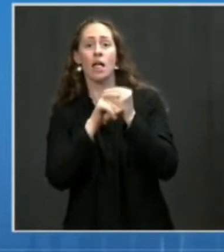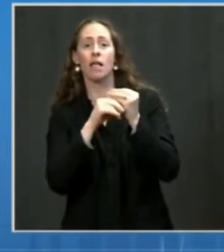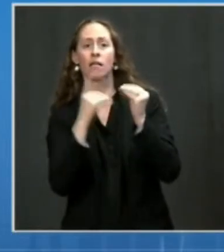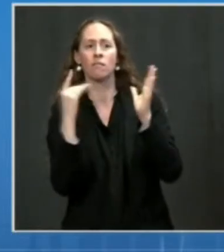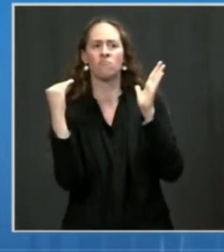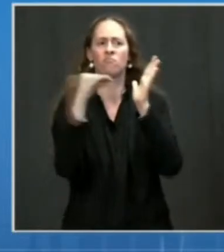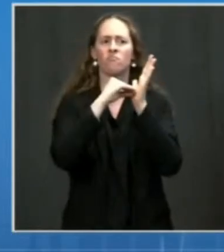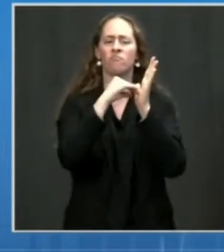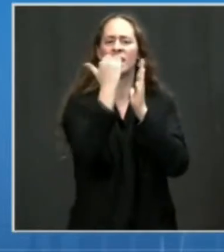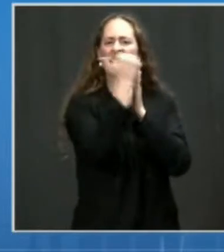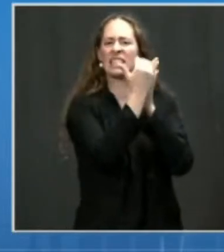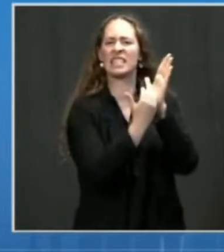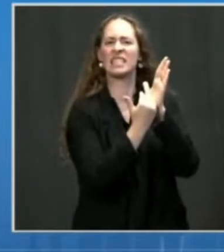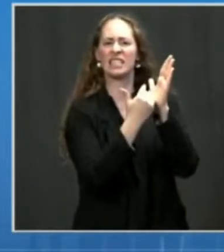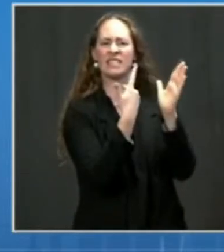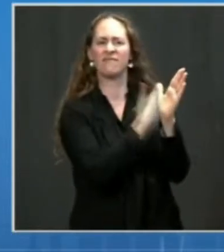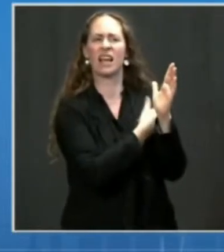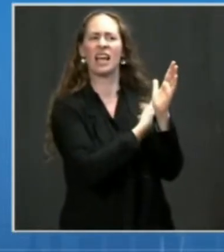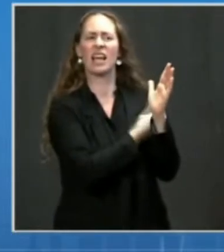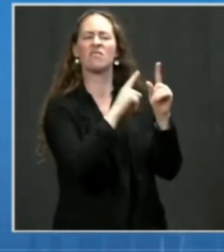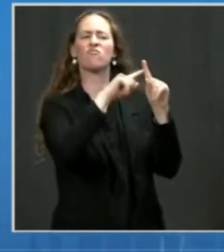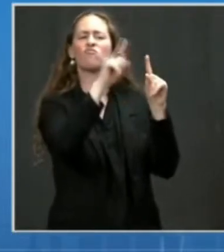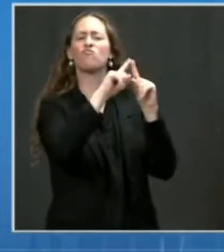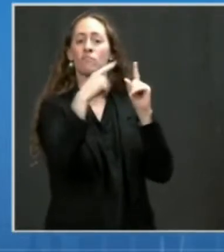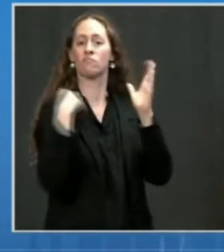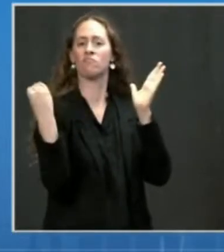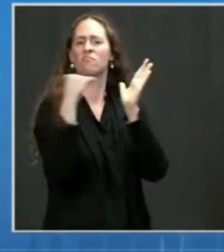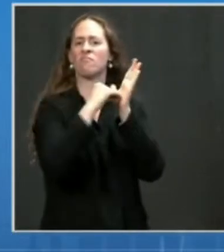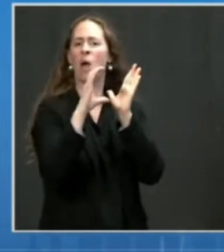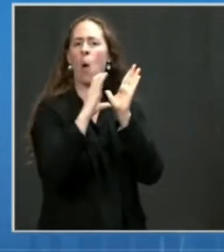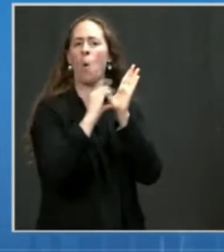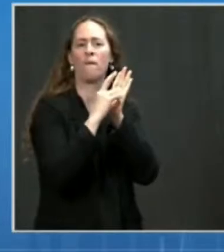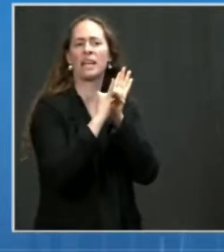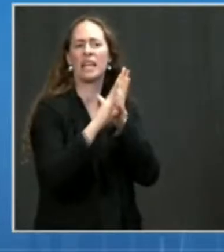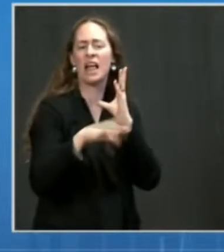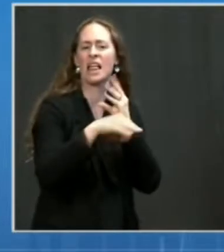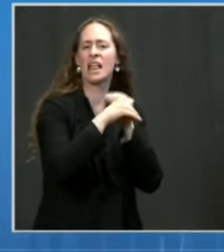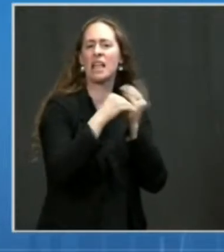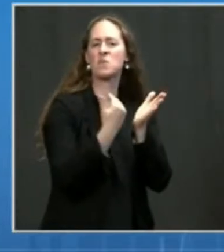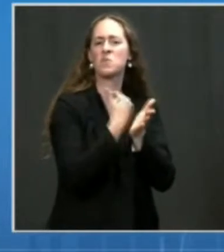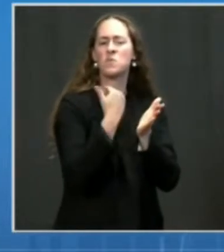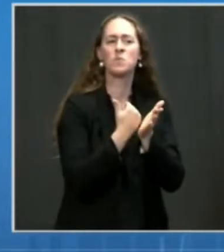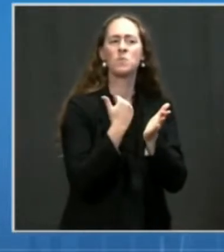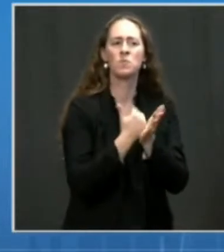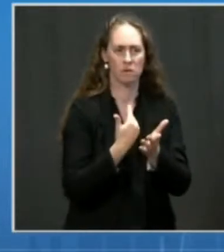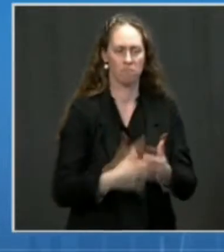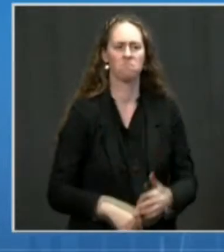DEPARTMENT OF DEFENSE TO LOOK AT HOW THEY WILL ADD COVID TO THE LIST OF MANDATORY